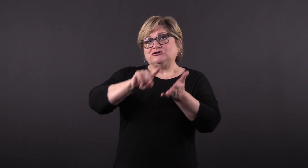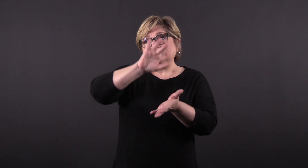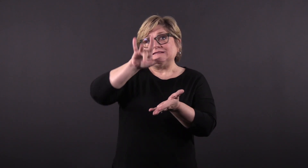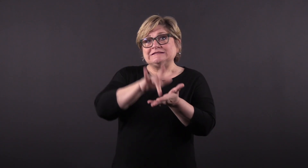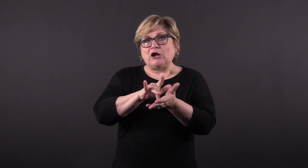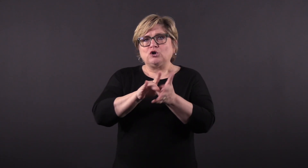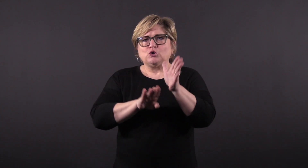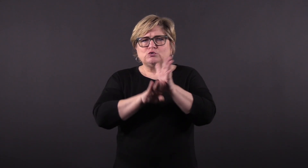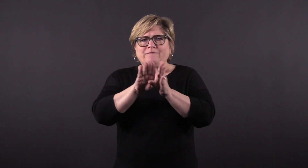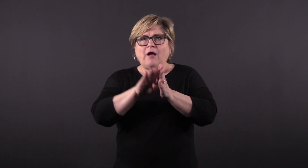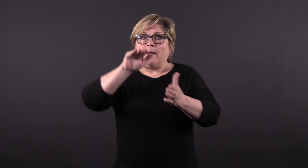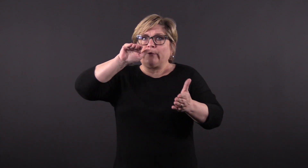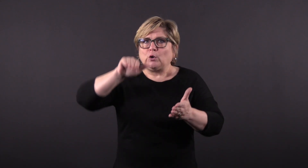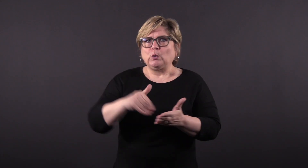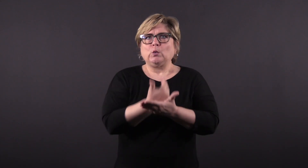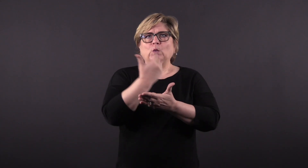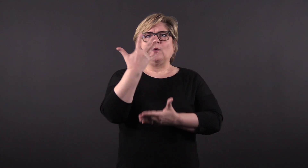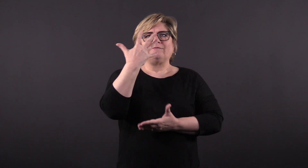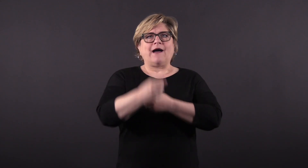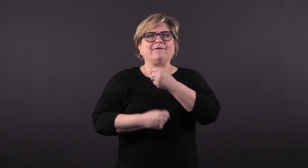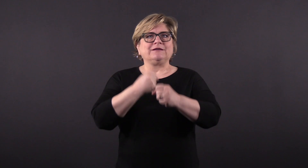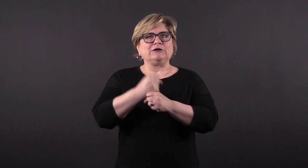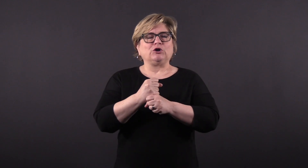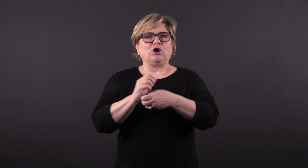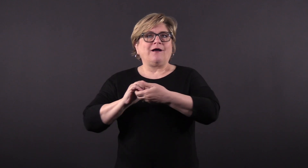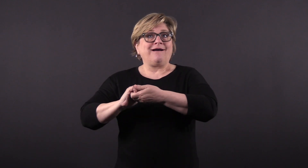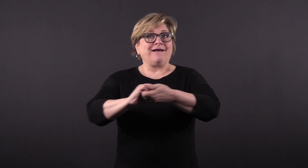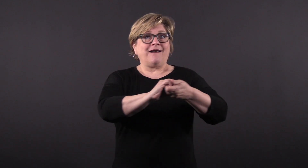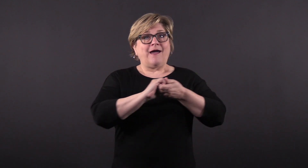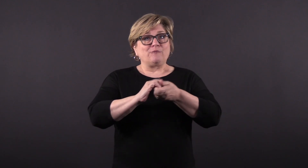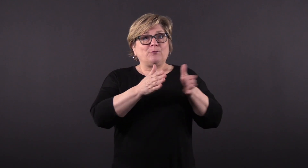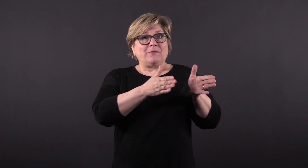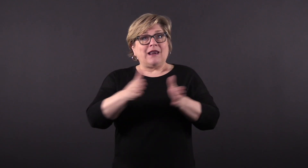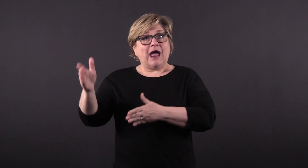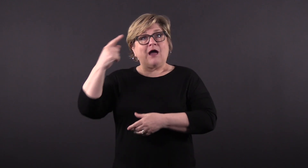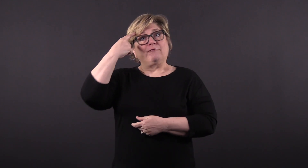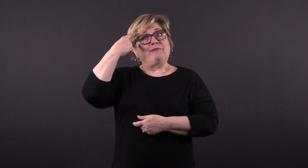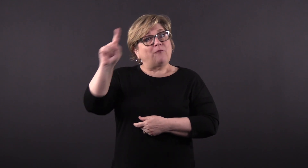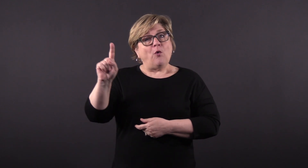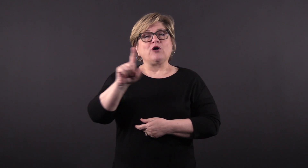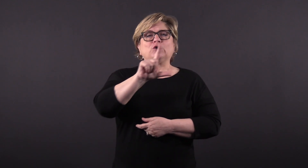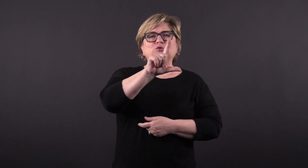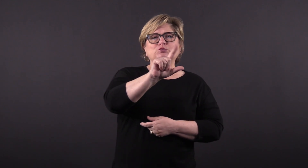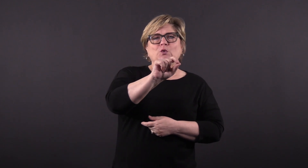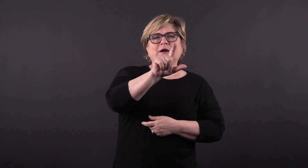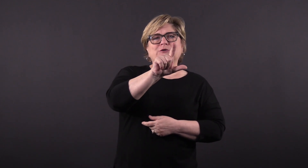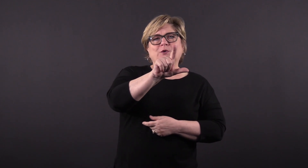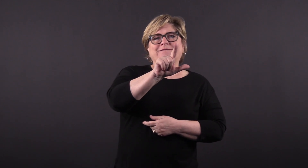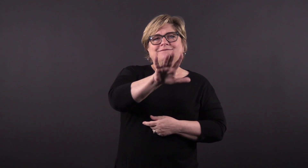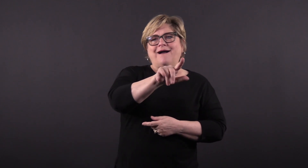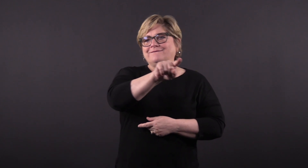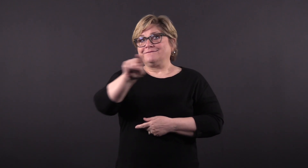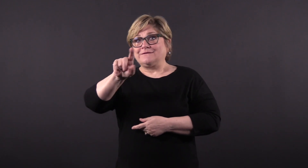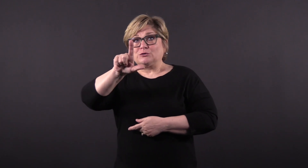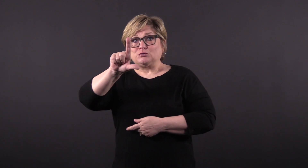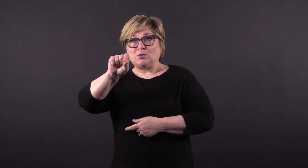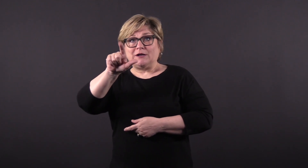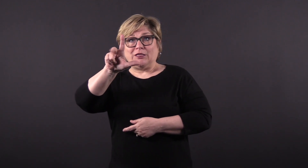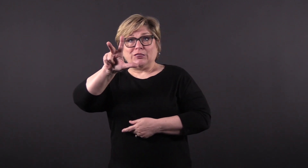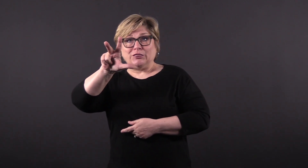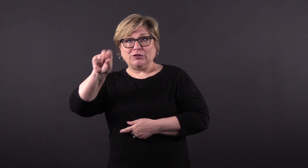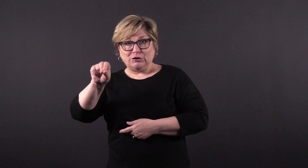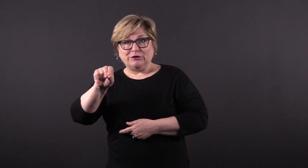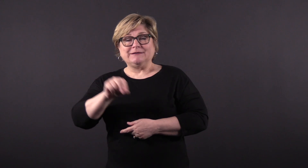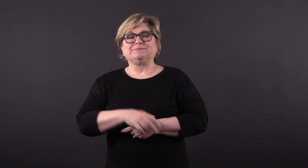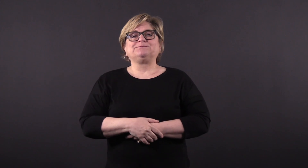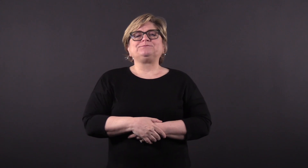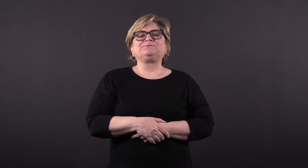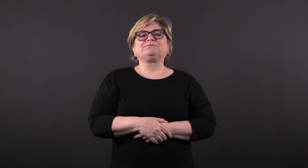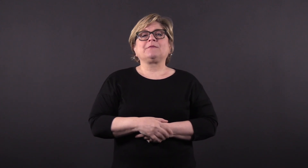Center to develop a new five-year Collaborative Plan for 2025-2030.